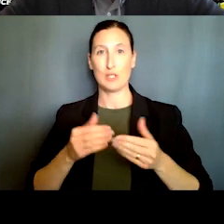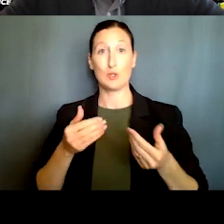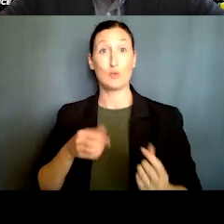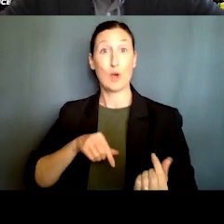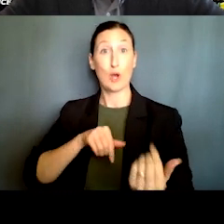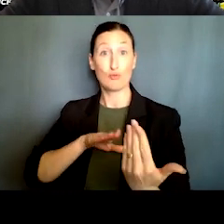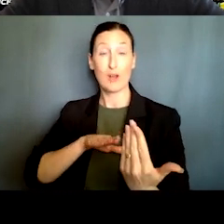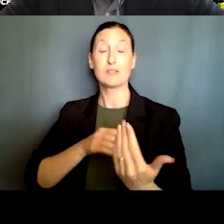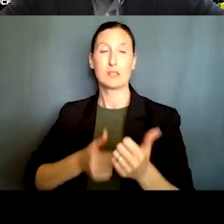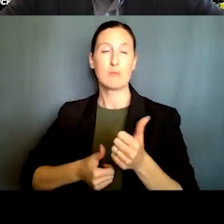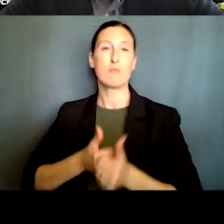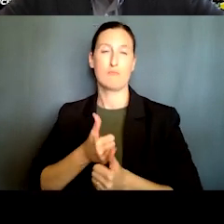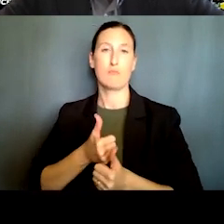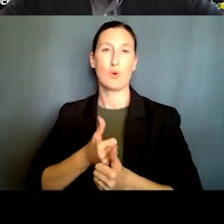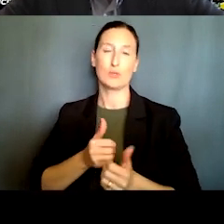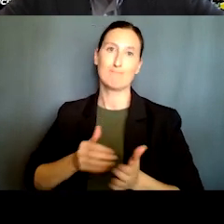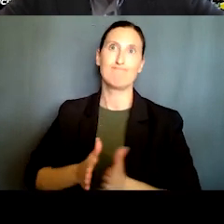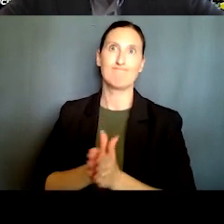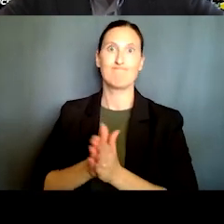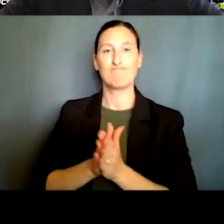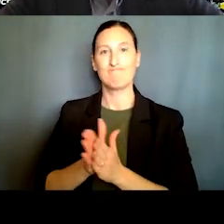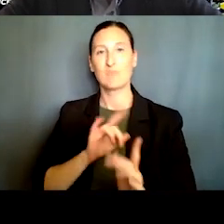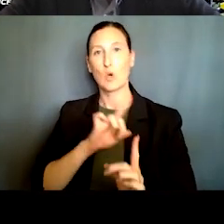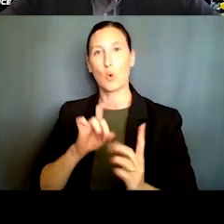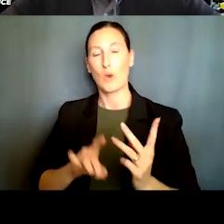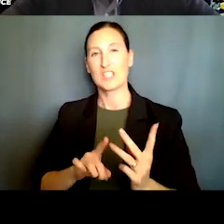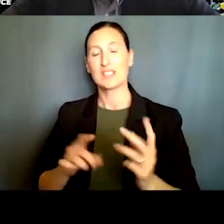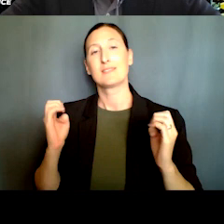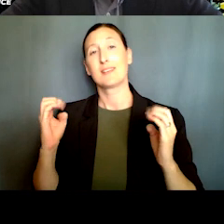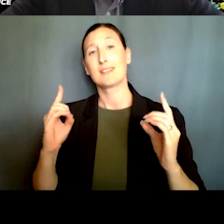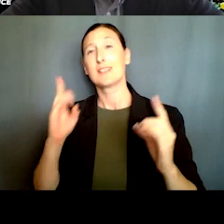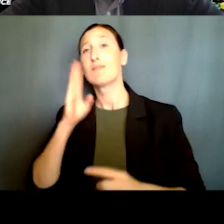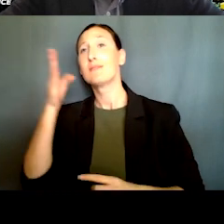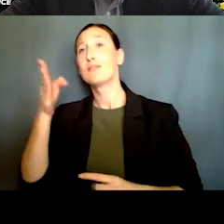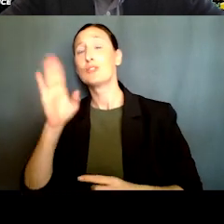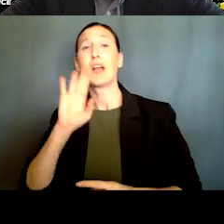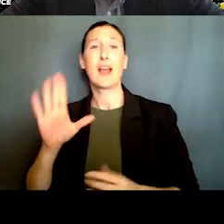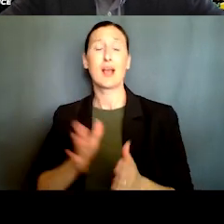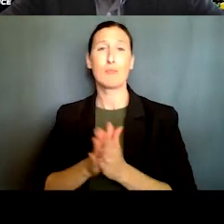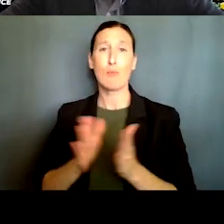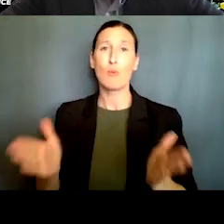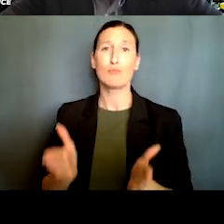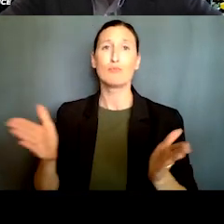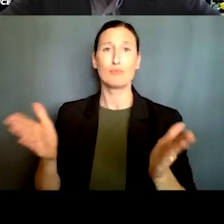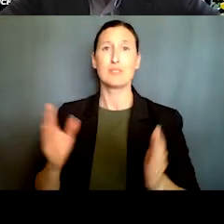to address the most compelling scientific questions, educate the future advanced workforce, and promote discoveries to meet the needs of the nation.